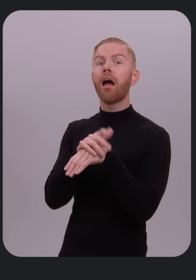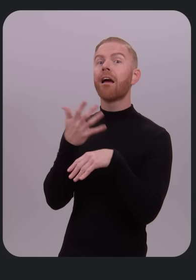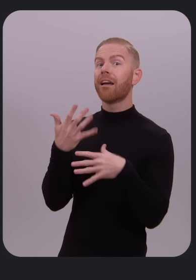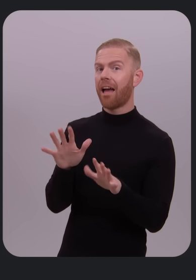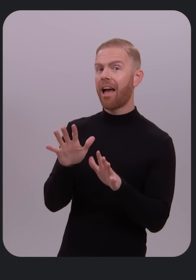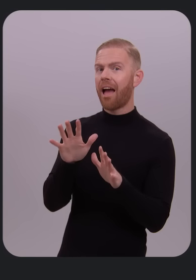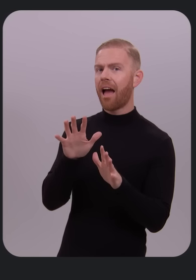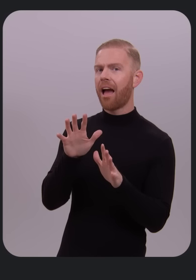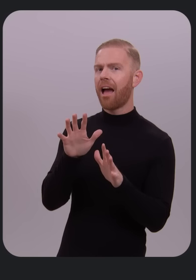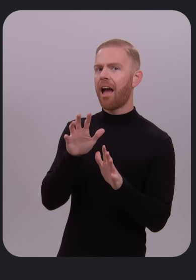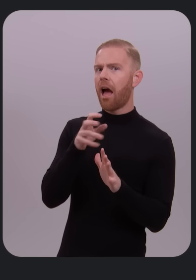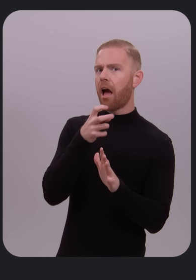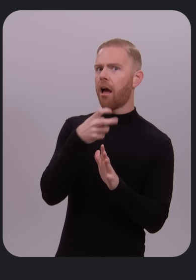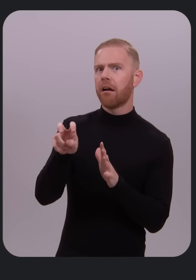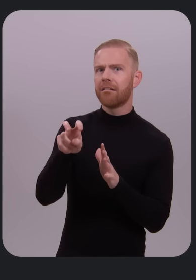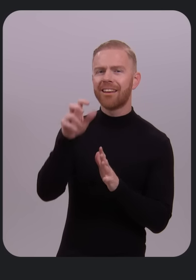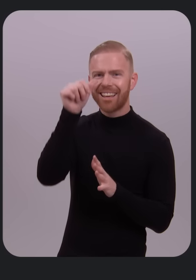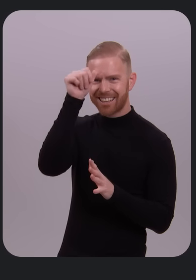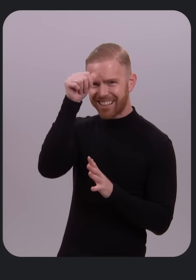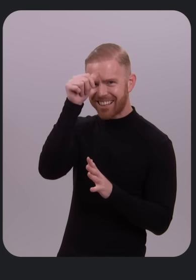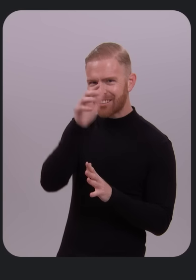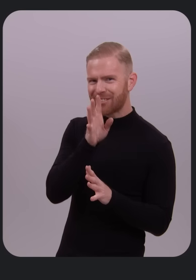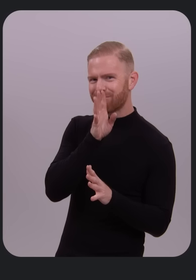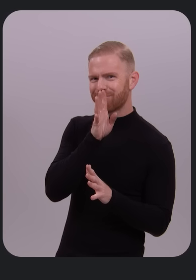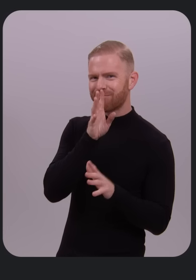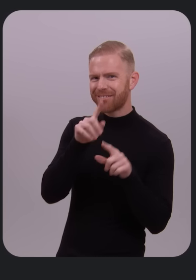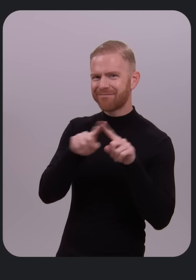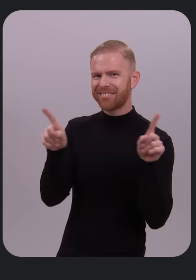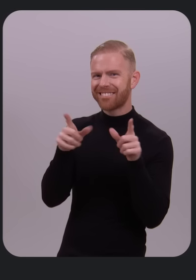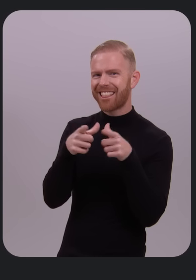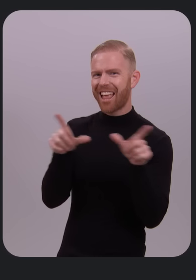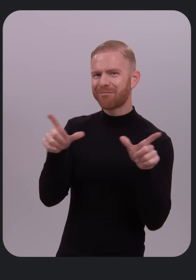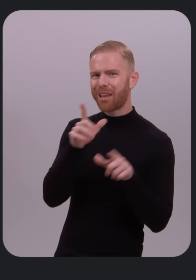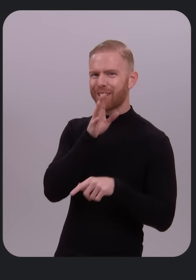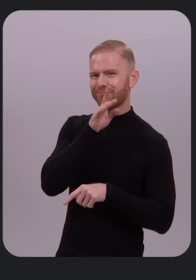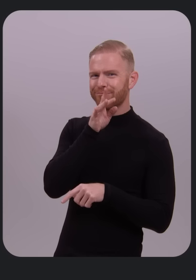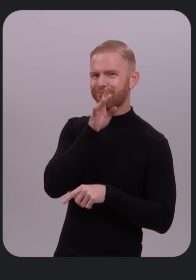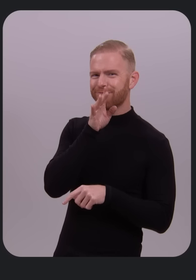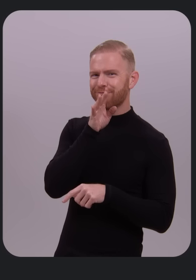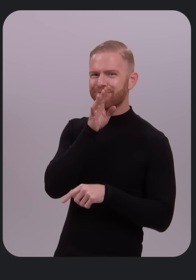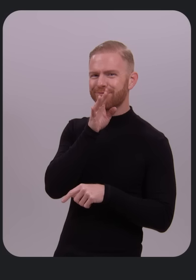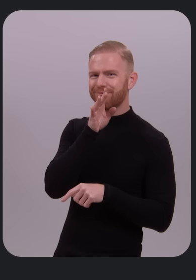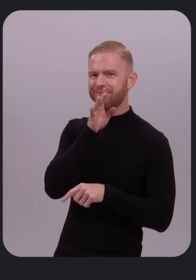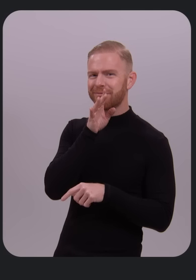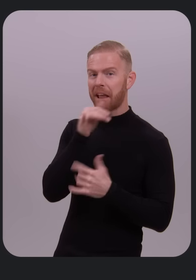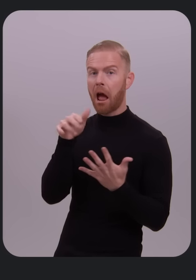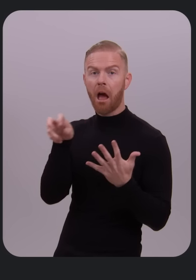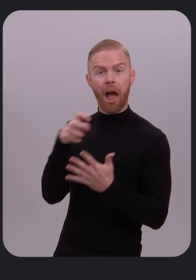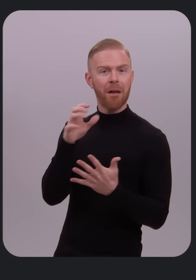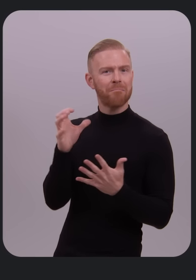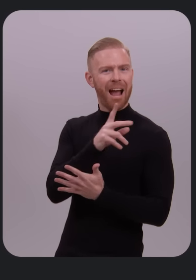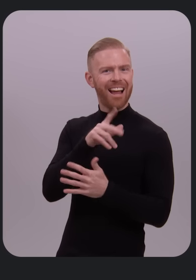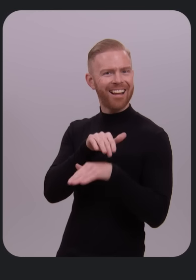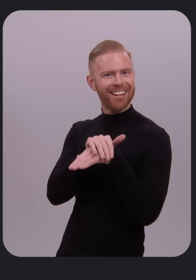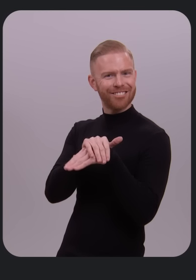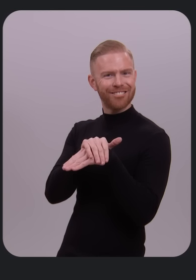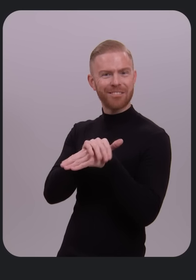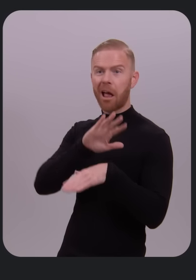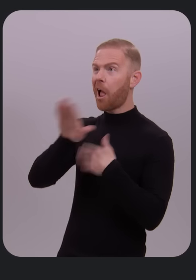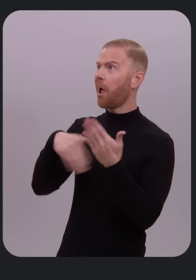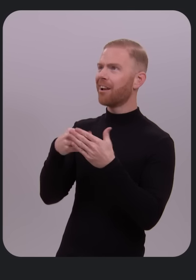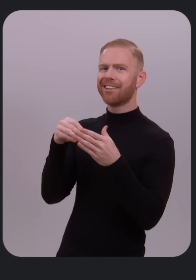[SPEAKING HINDI], and switch back, all with the same voice.